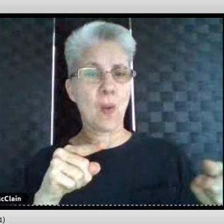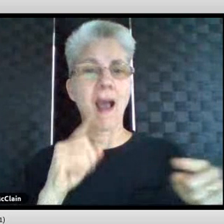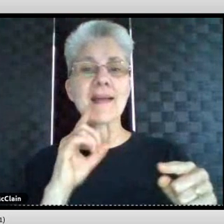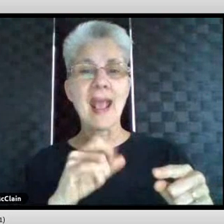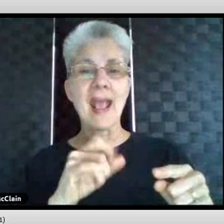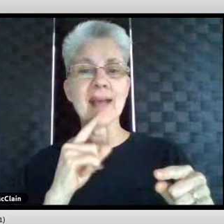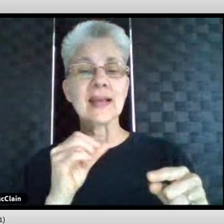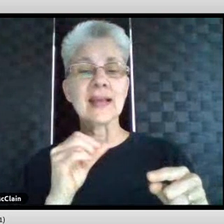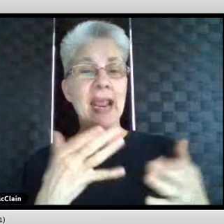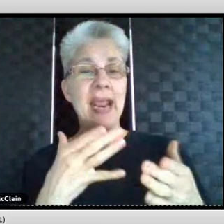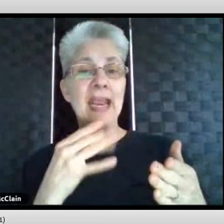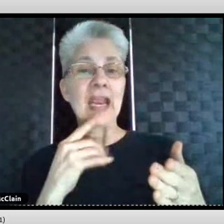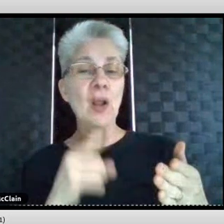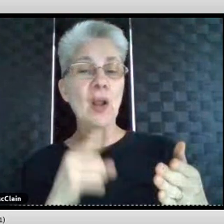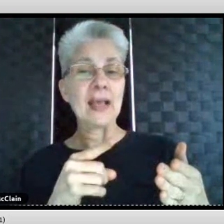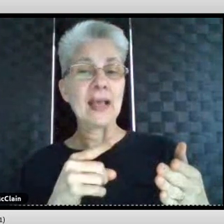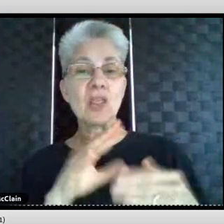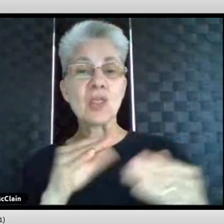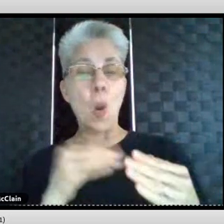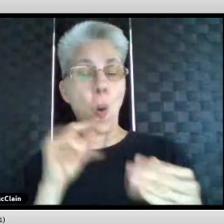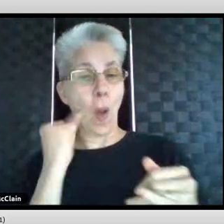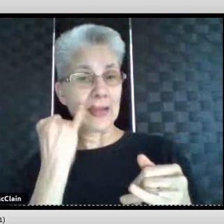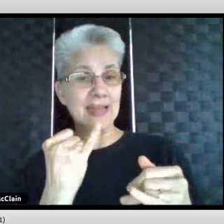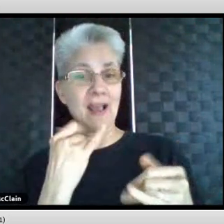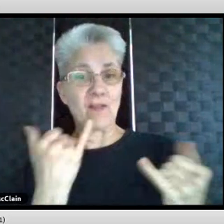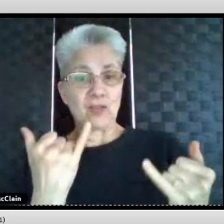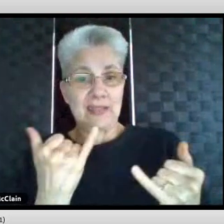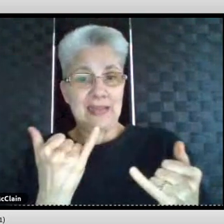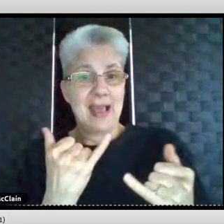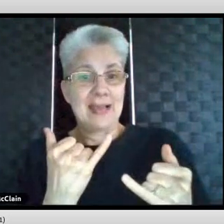And here's the whole premise of today's session,